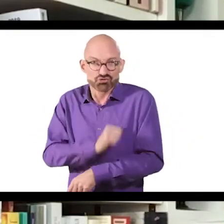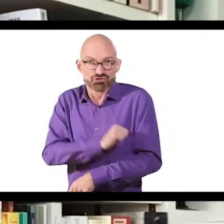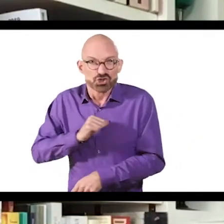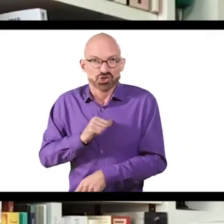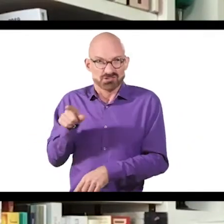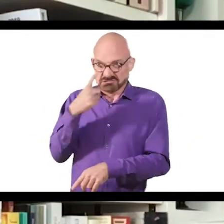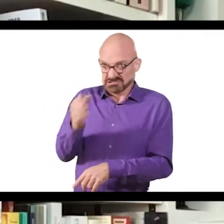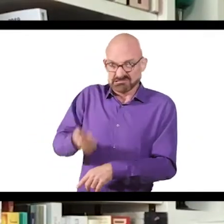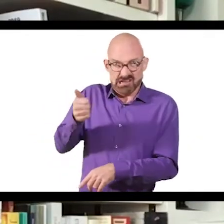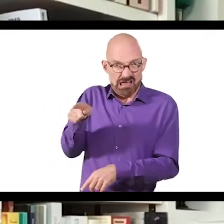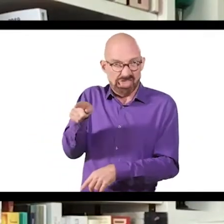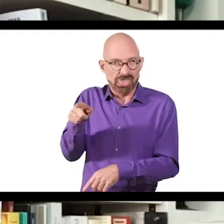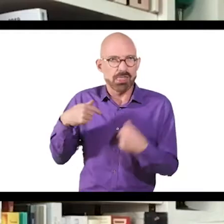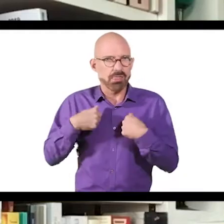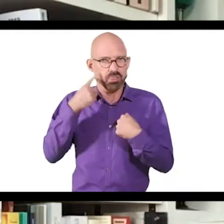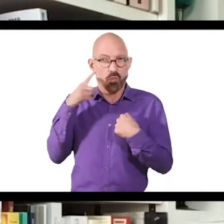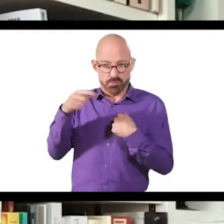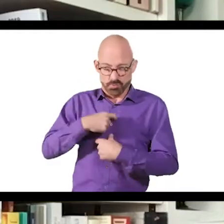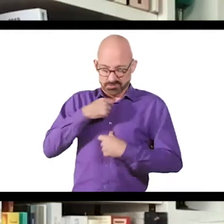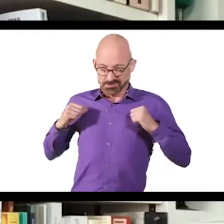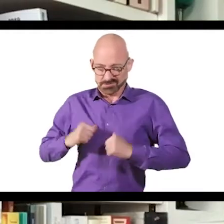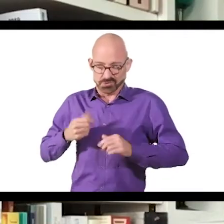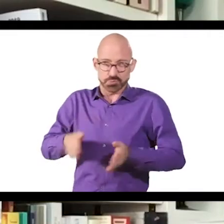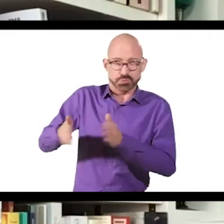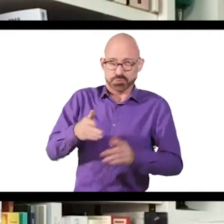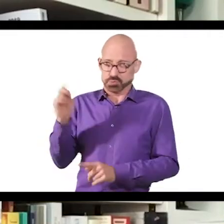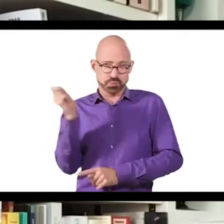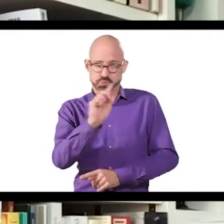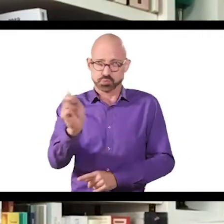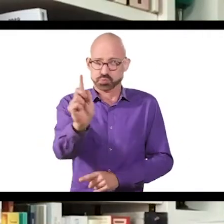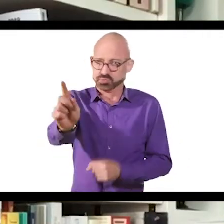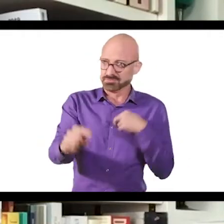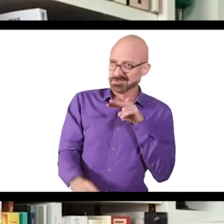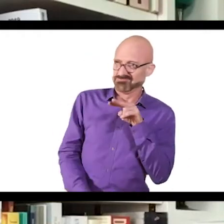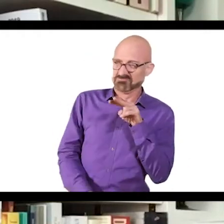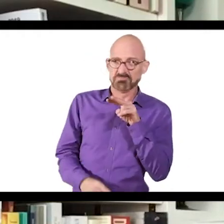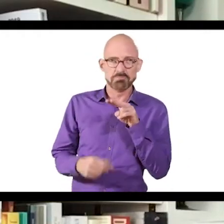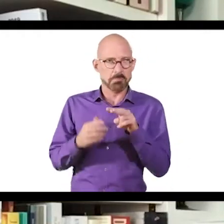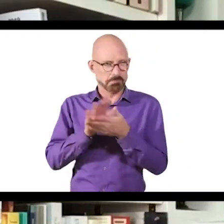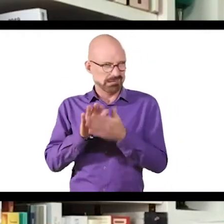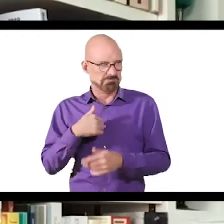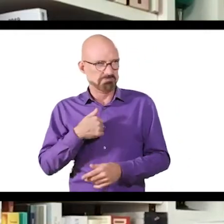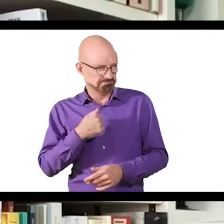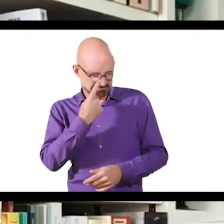gave me the strength to become the skater I had. Yeah, I met him a couple of times since, well before he passed on.